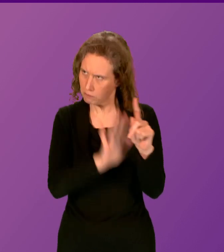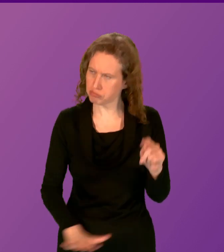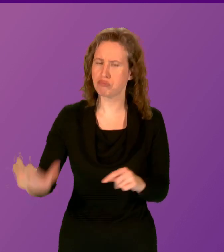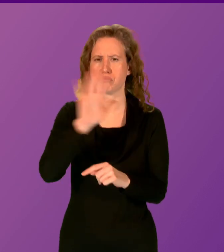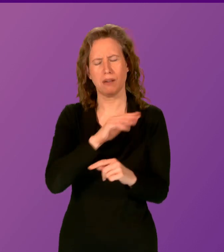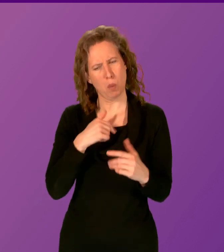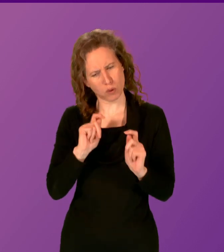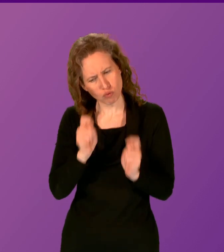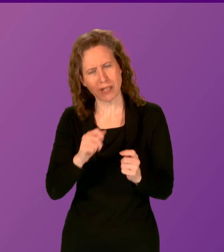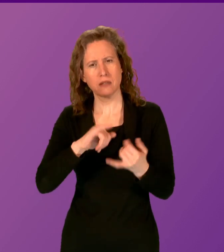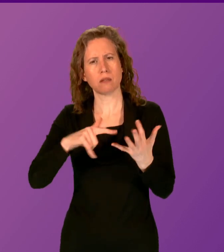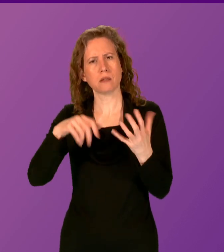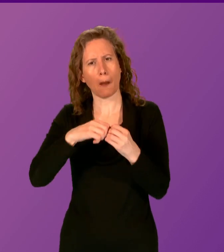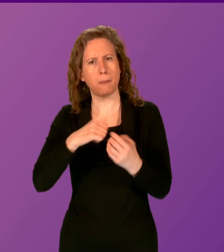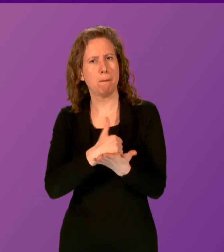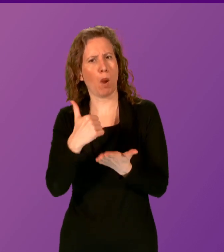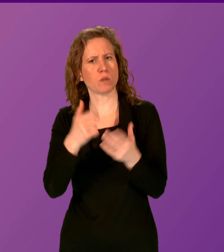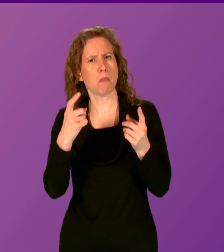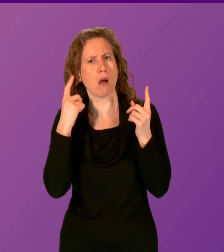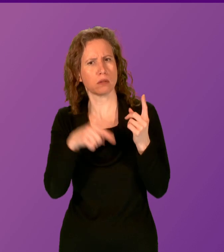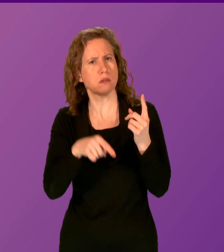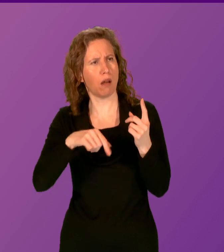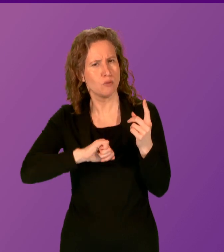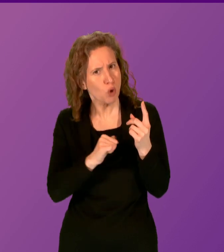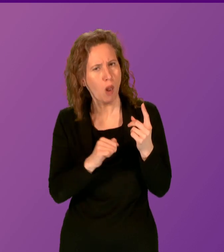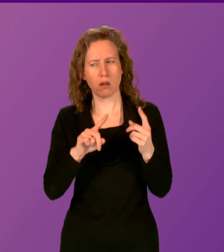and mistresses in Scotland, as well as right across the UK.